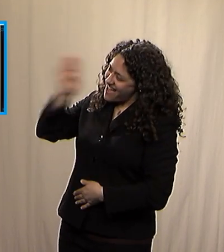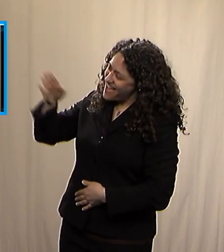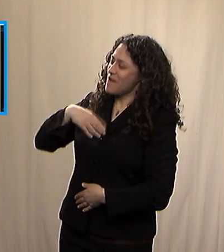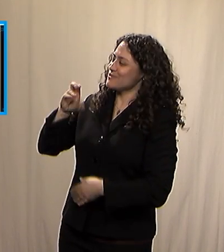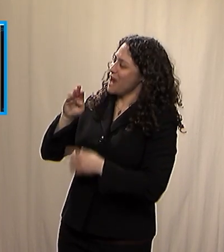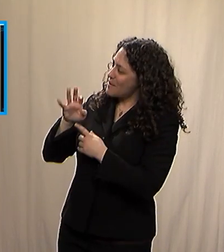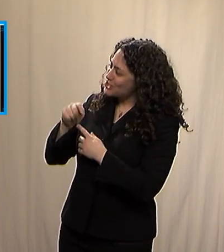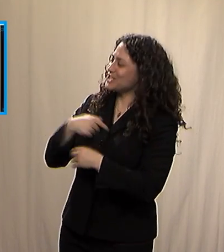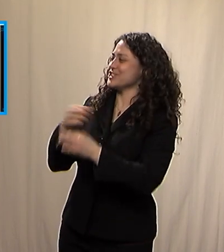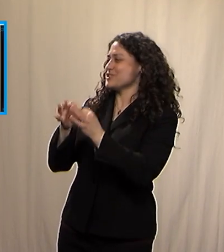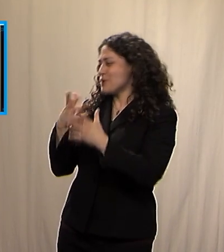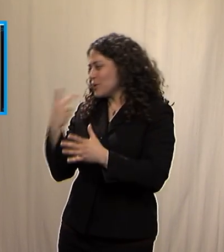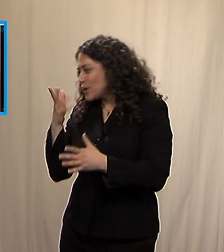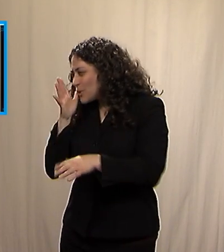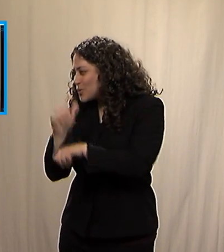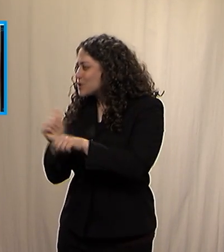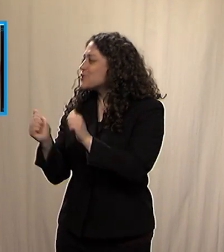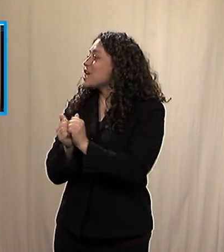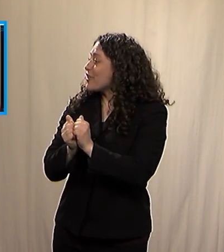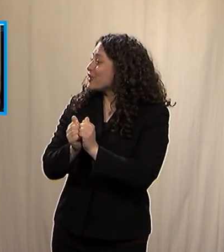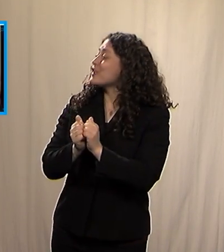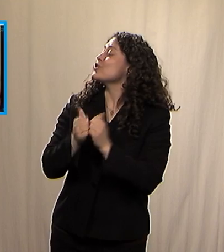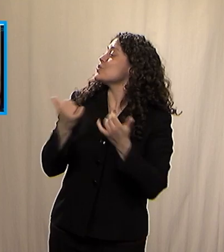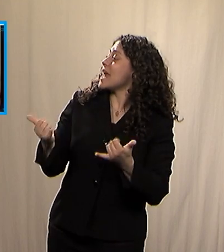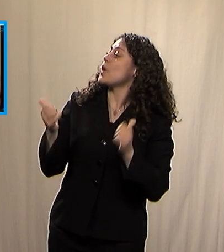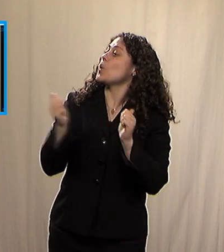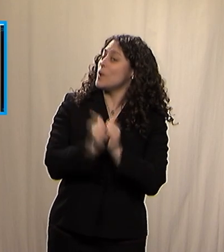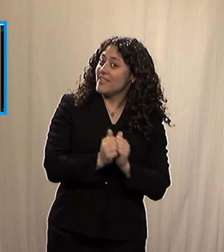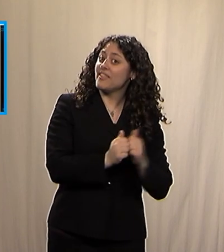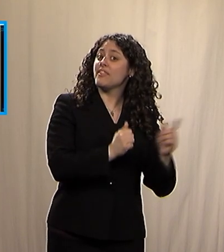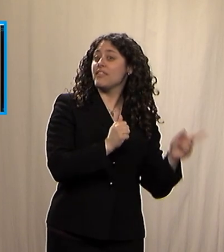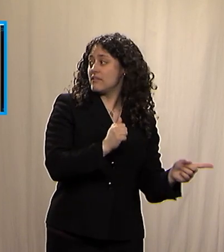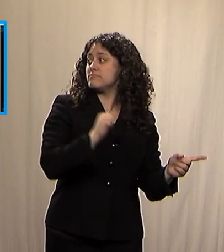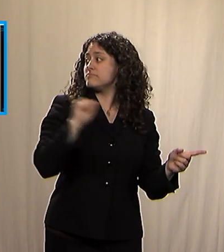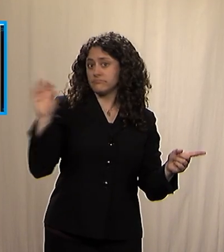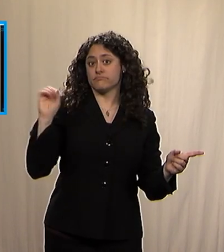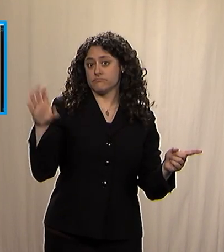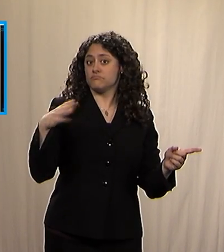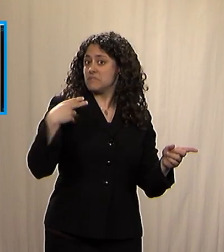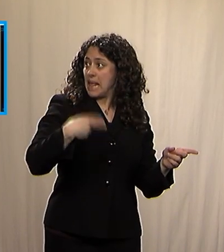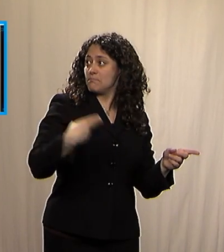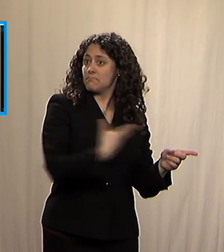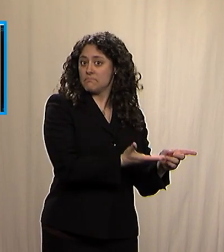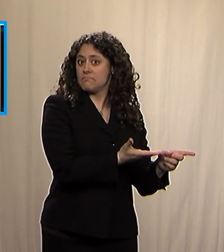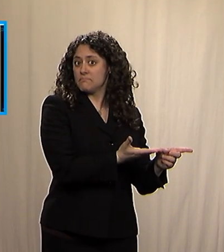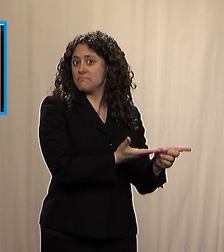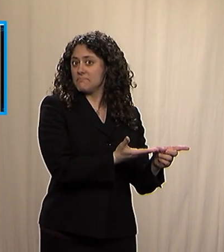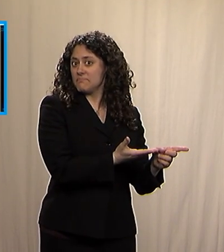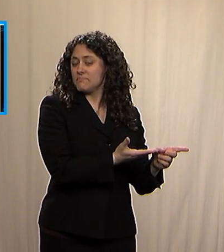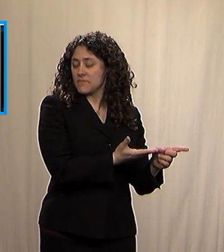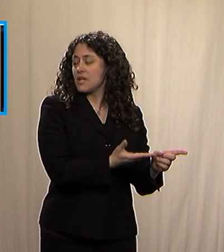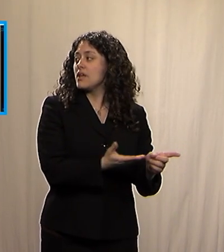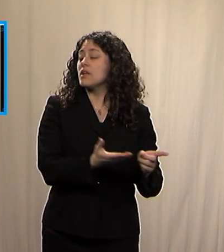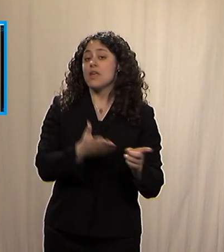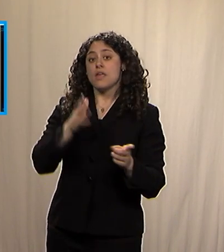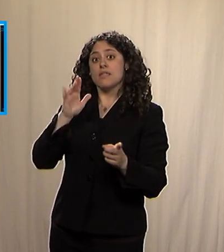we'll be working together with today with patient X. That presentation of self is high.